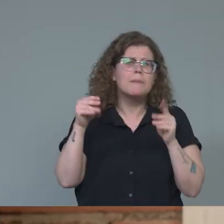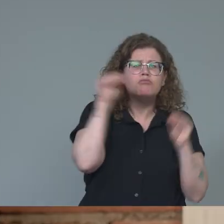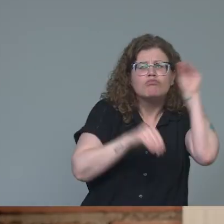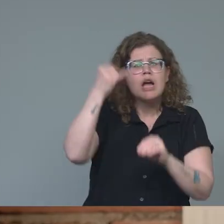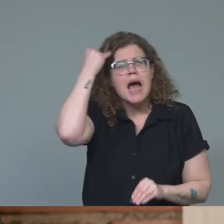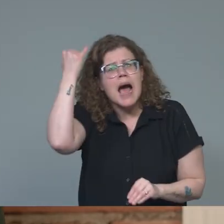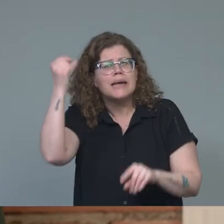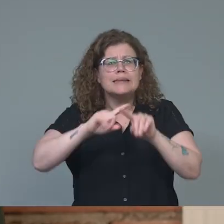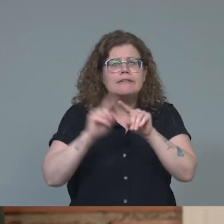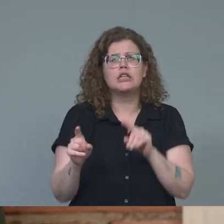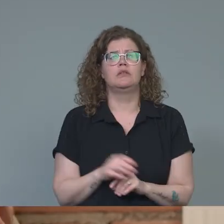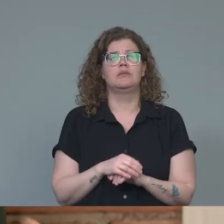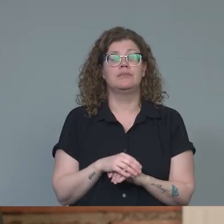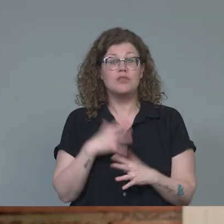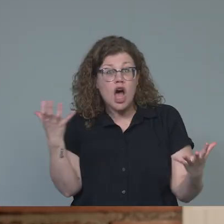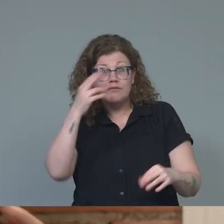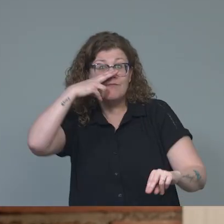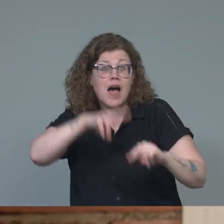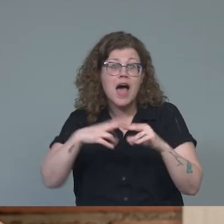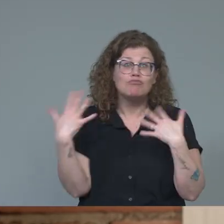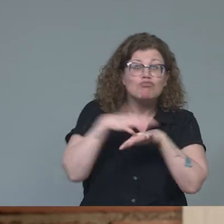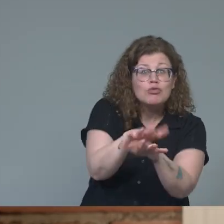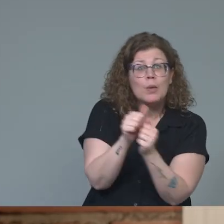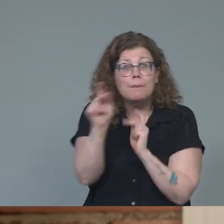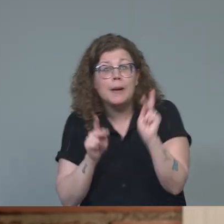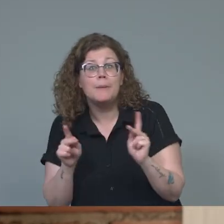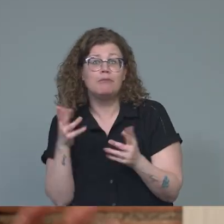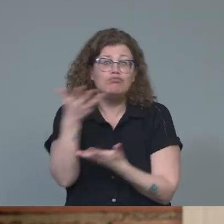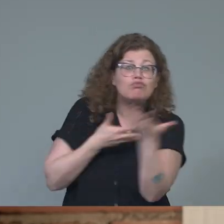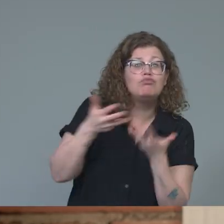as a way of skill sharing, then perhaps we can justify that as engagement. But you have to be